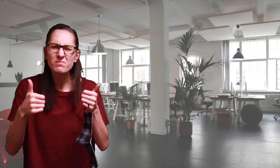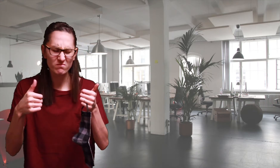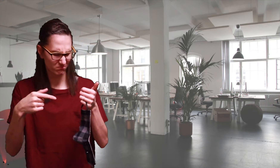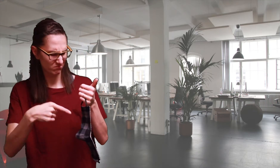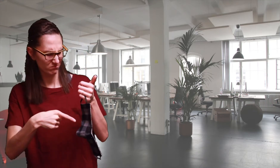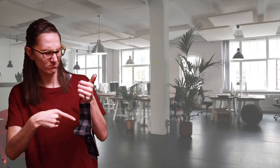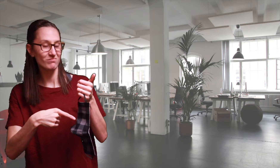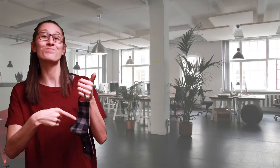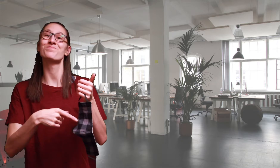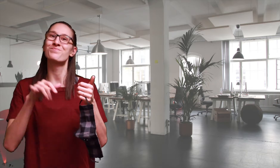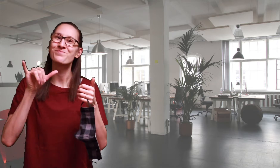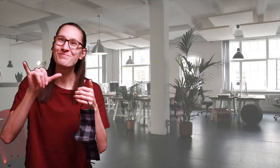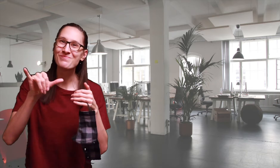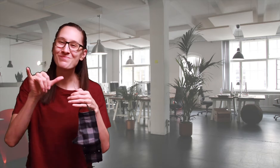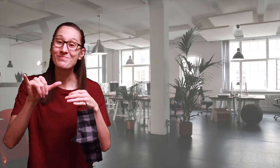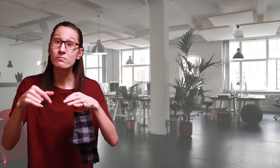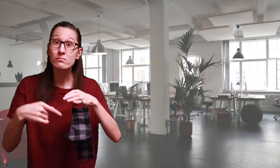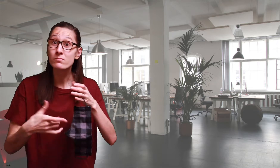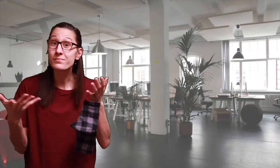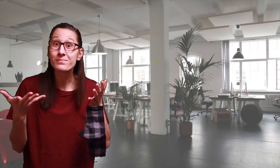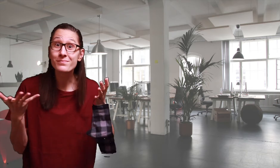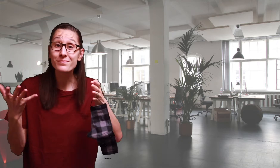What? This? Oh! This is...